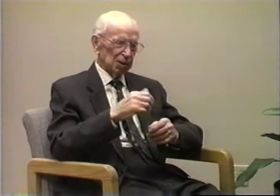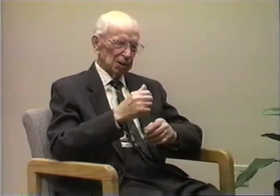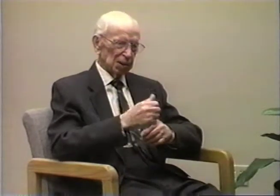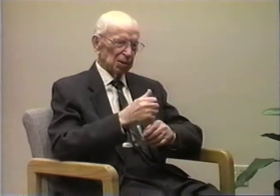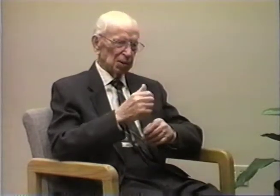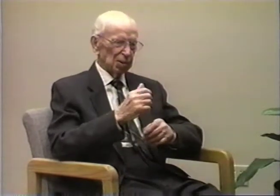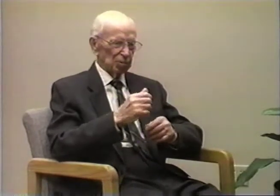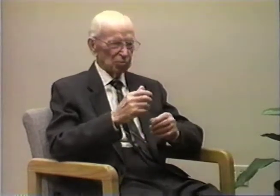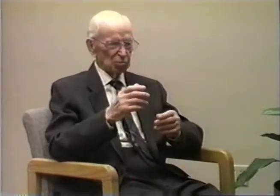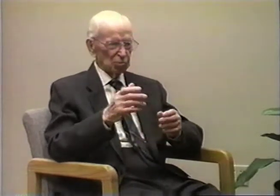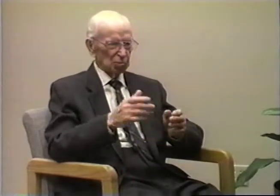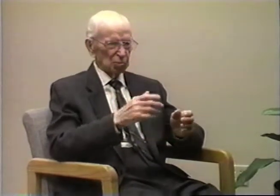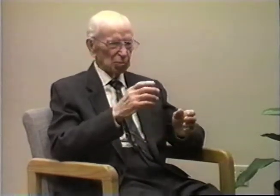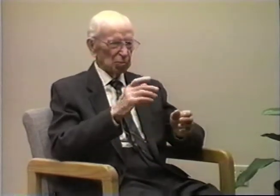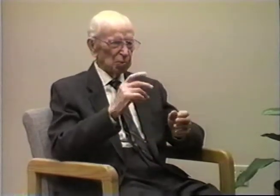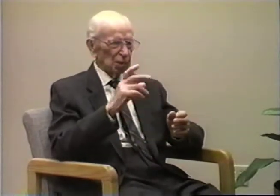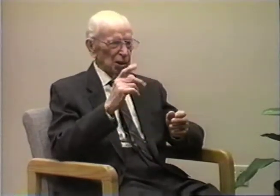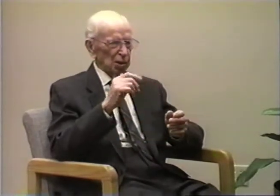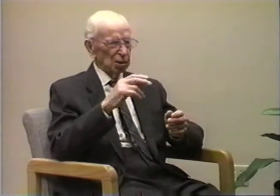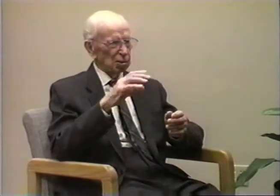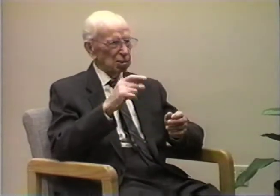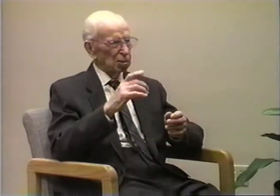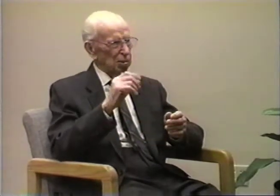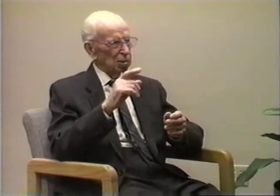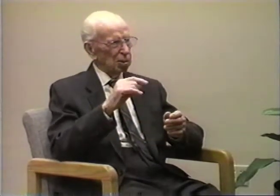whoever happened to be president at the time.